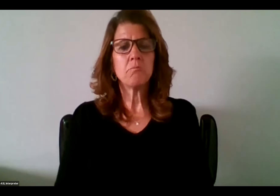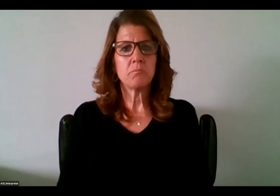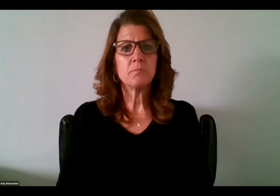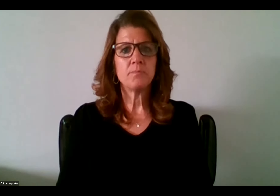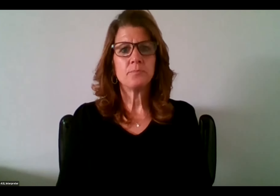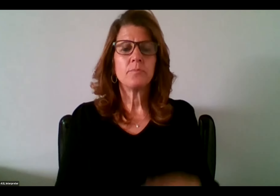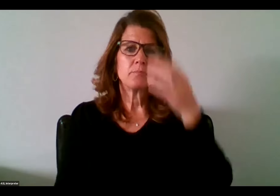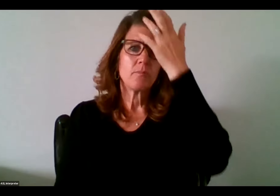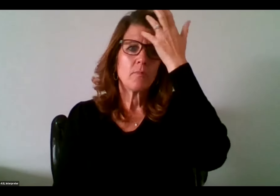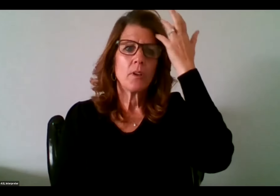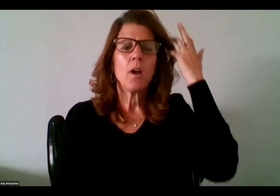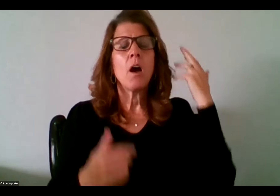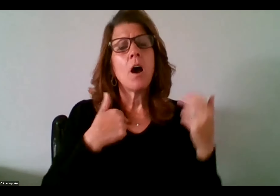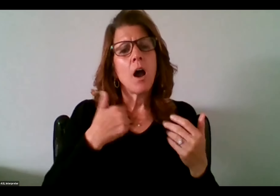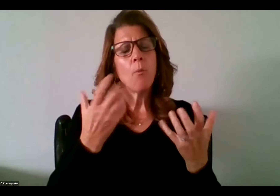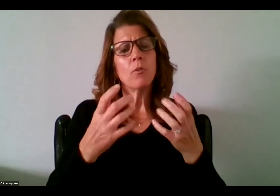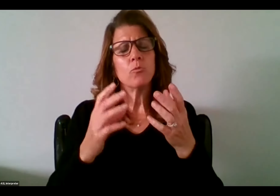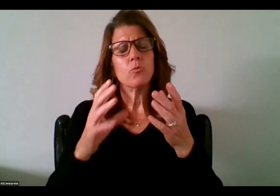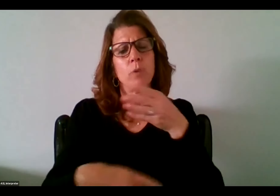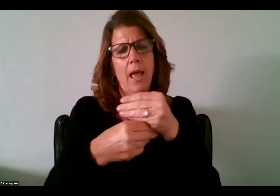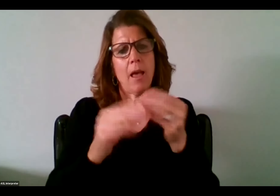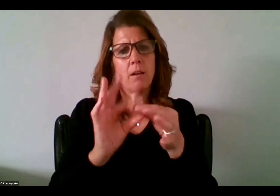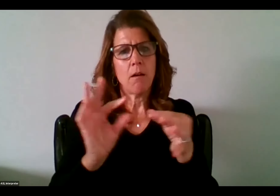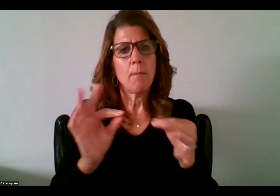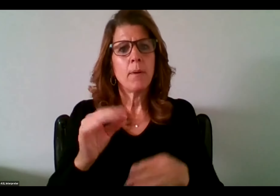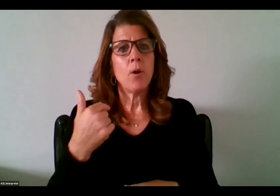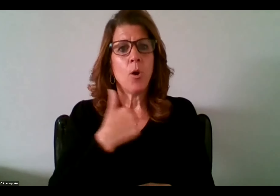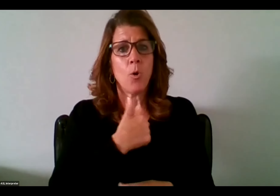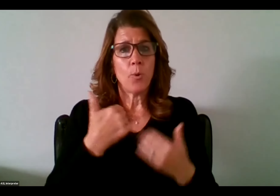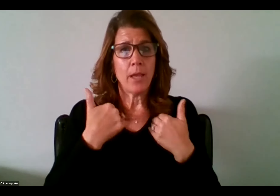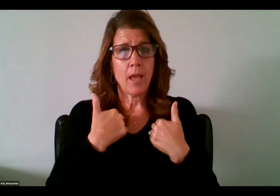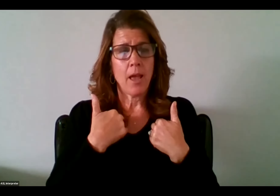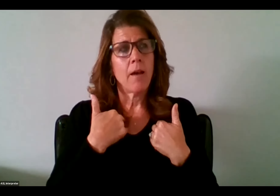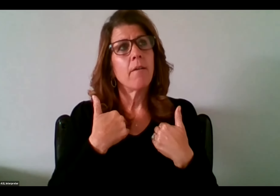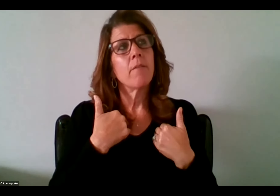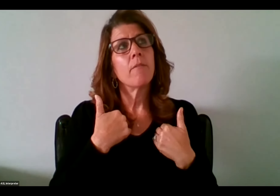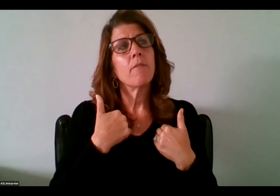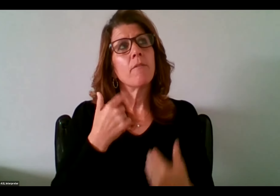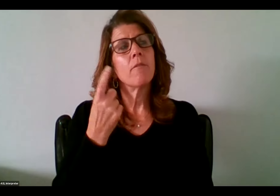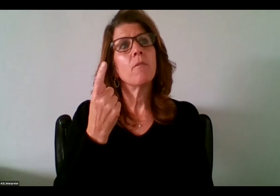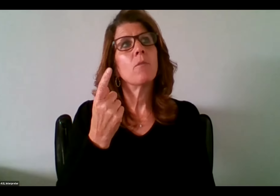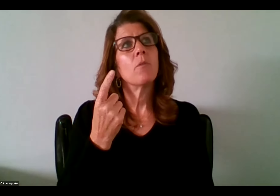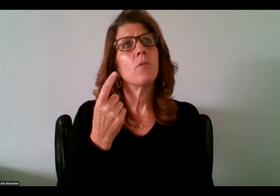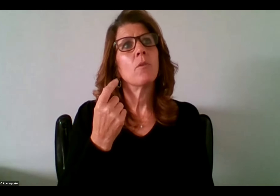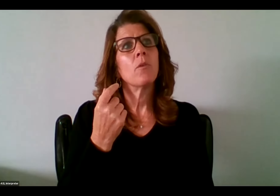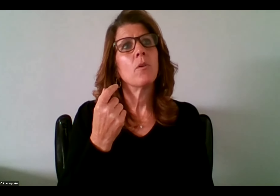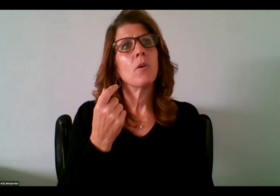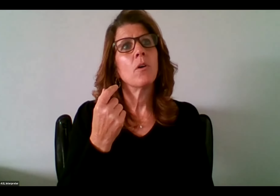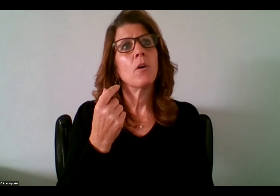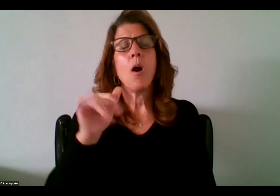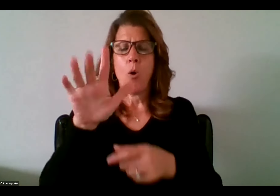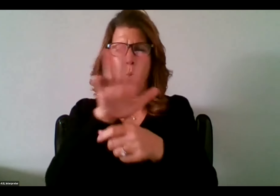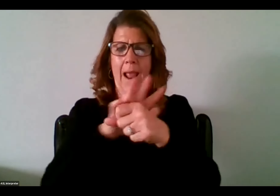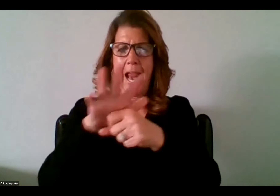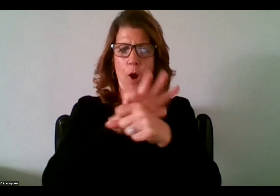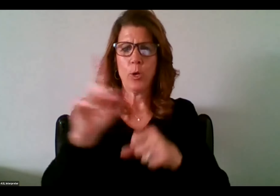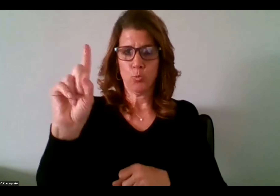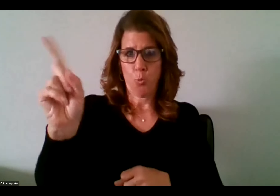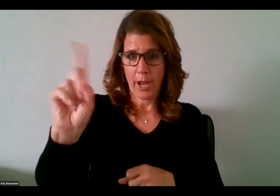issue. I did want to add, we are we only have one, I want to bring up the geographic location.